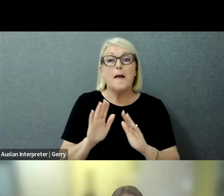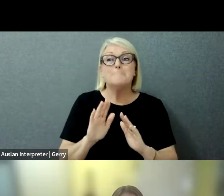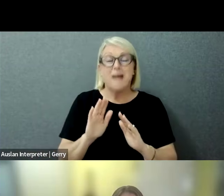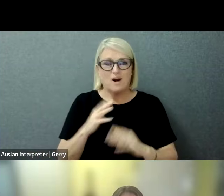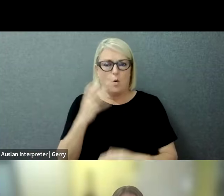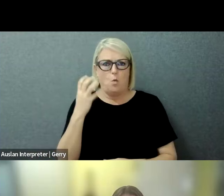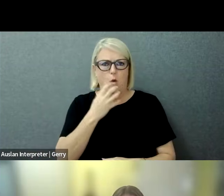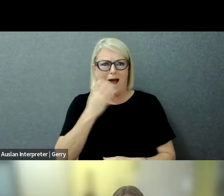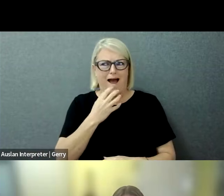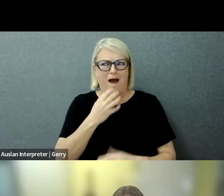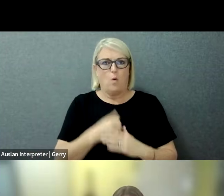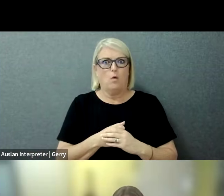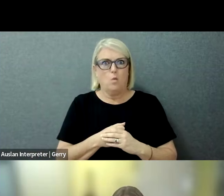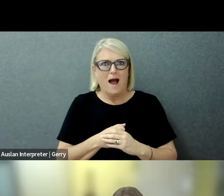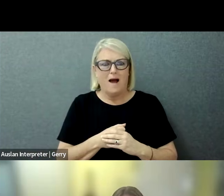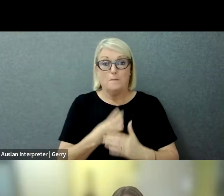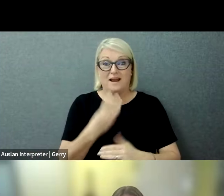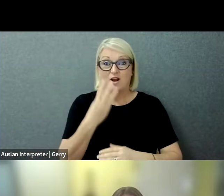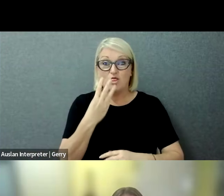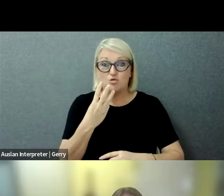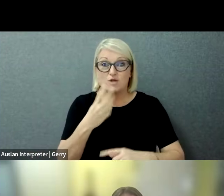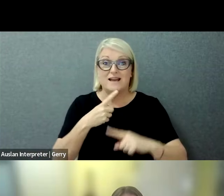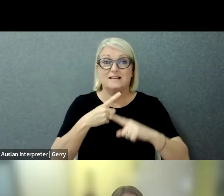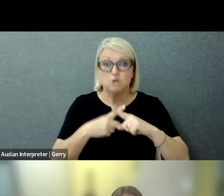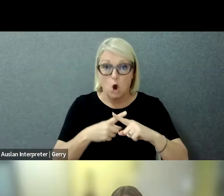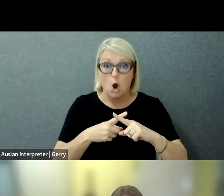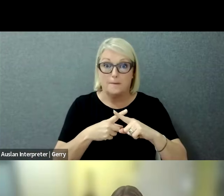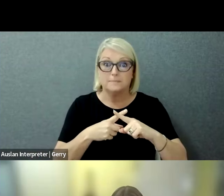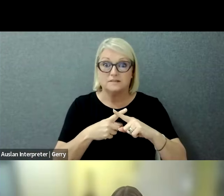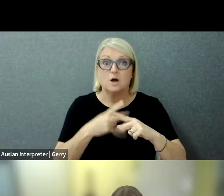you know, that's almost three times the difference. Therein lies the absolute